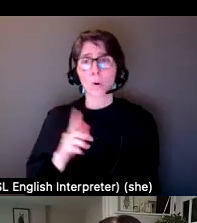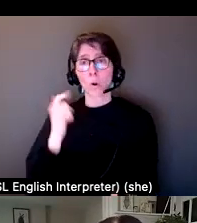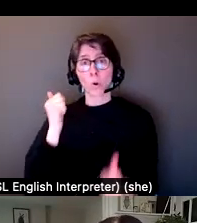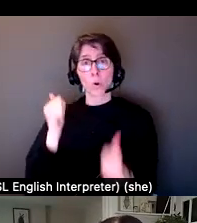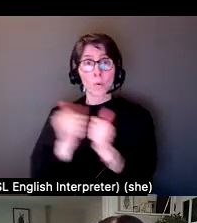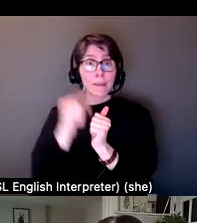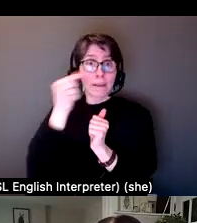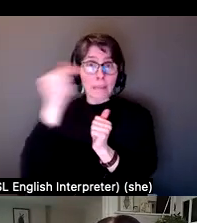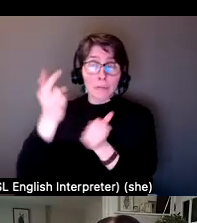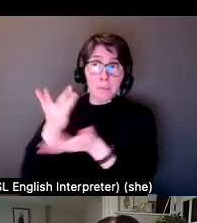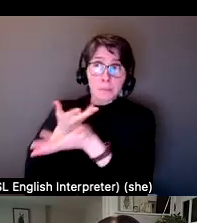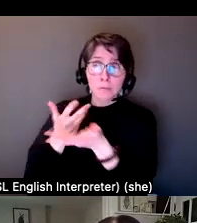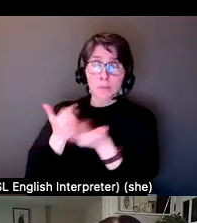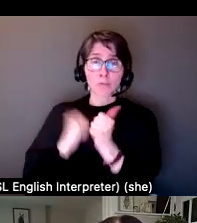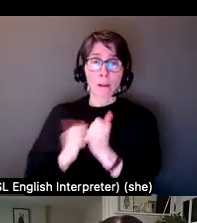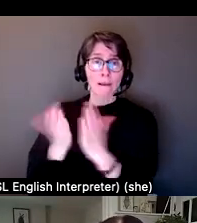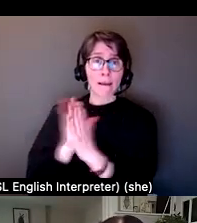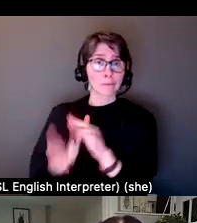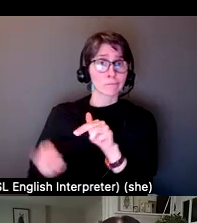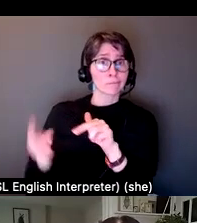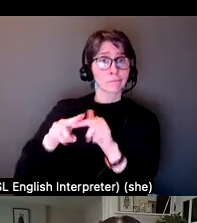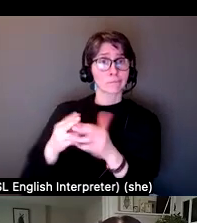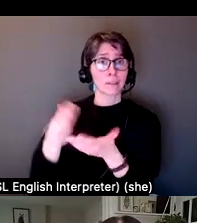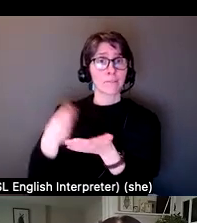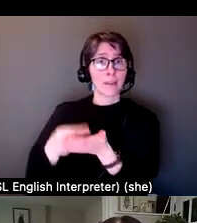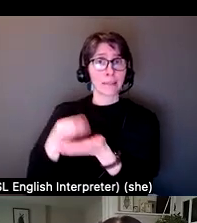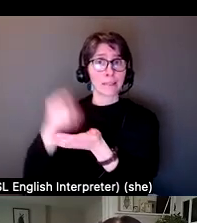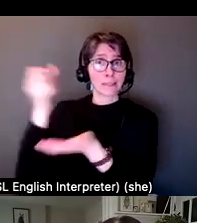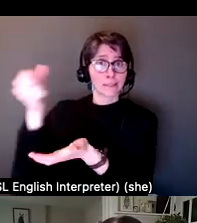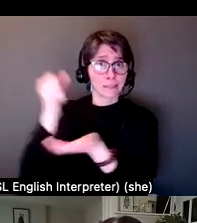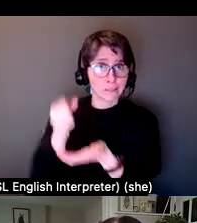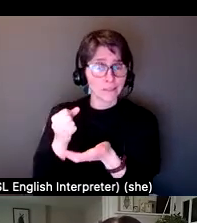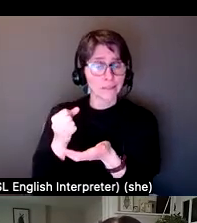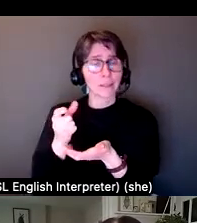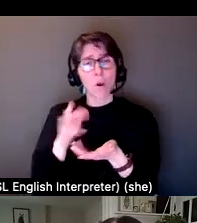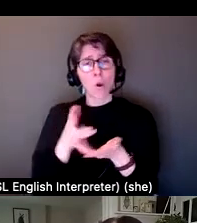increase funding for our industry, or just the conversations that employees may be having with